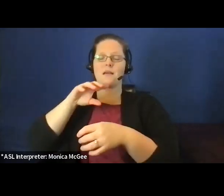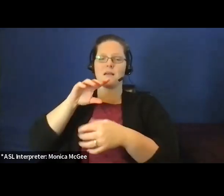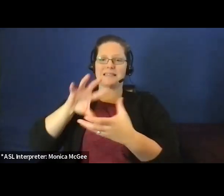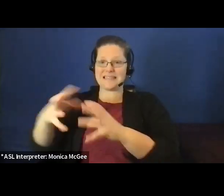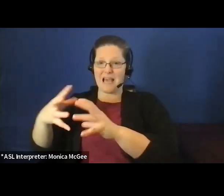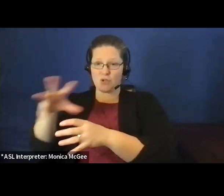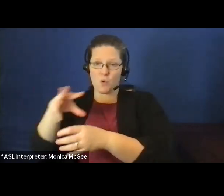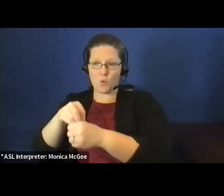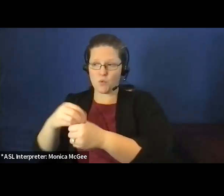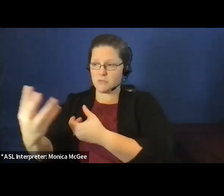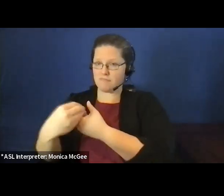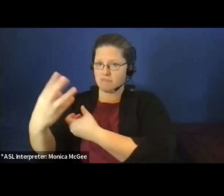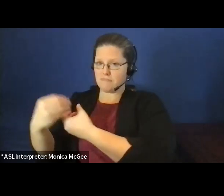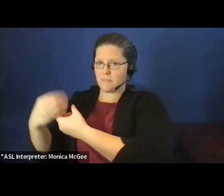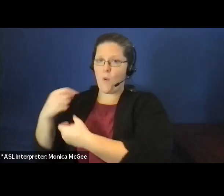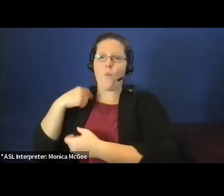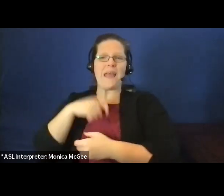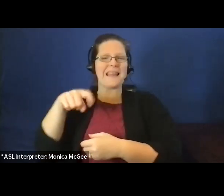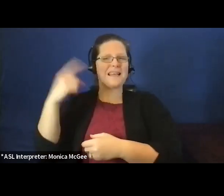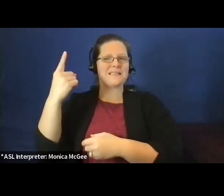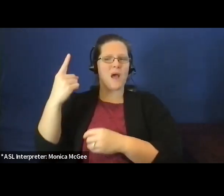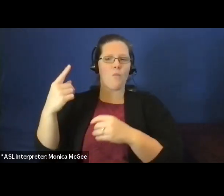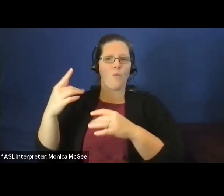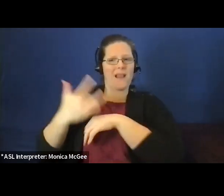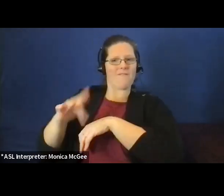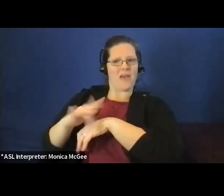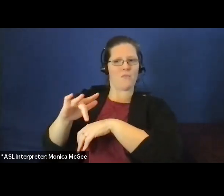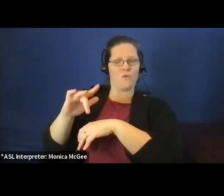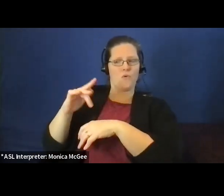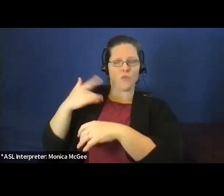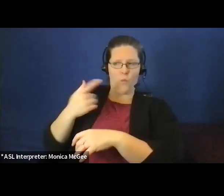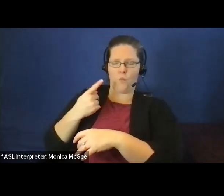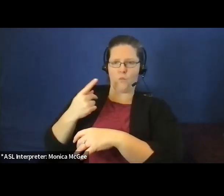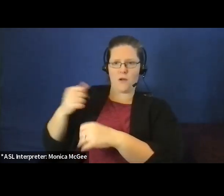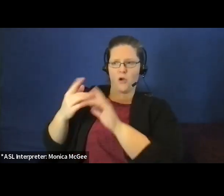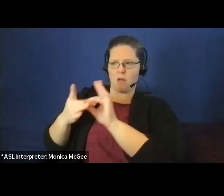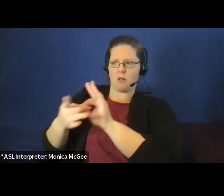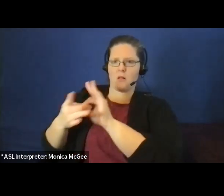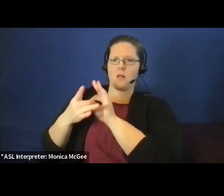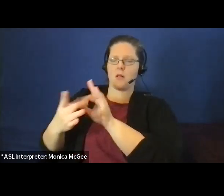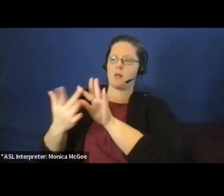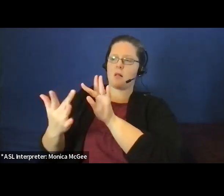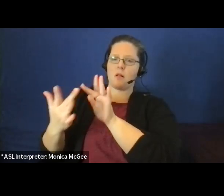into solutions. One of the things we did were reaching out to Marcy and